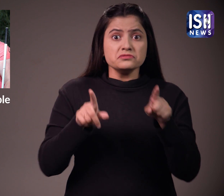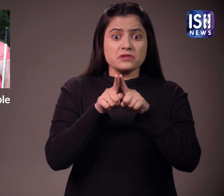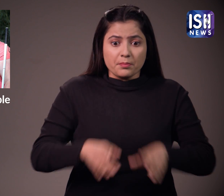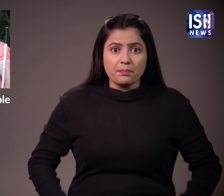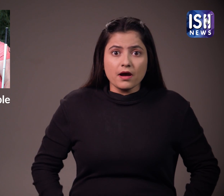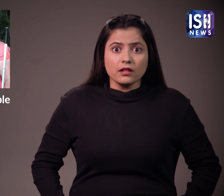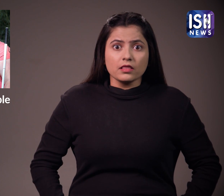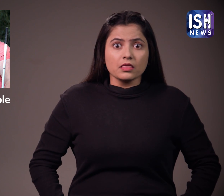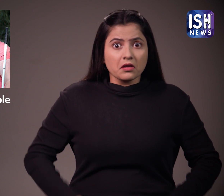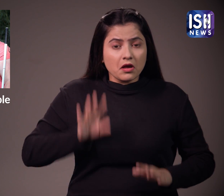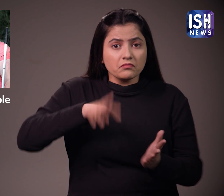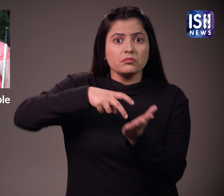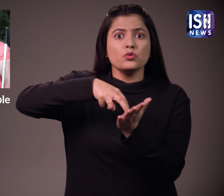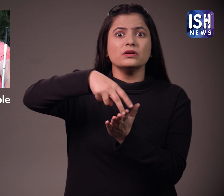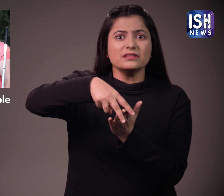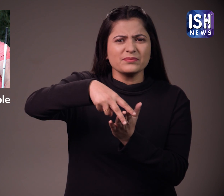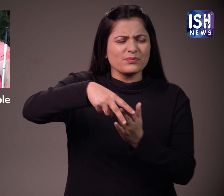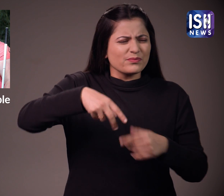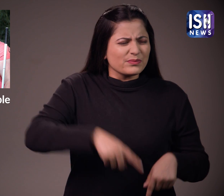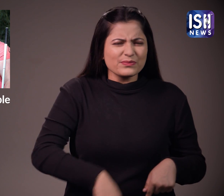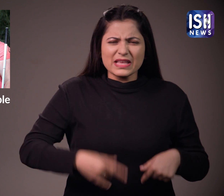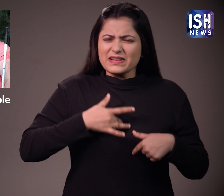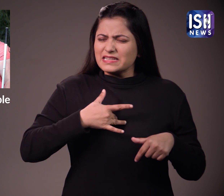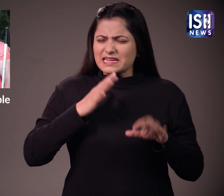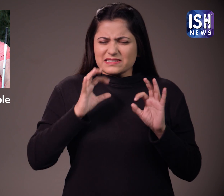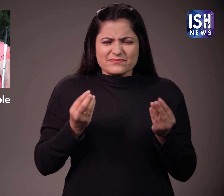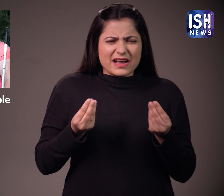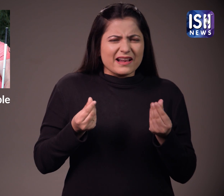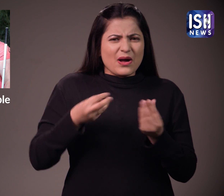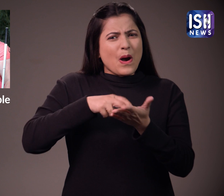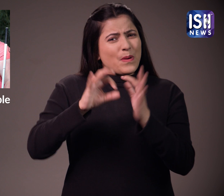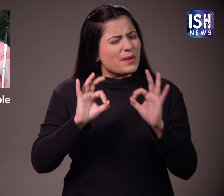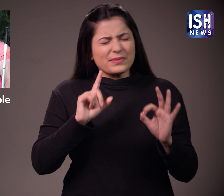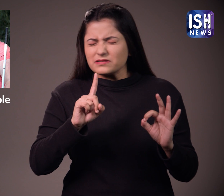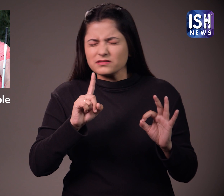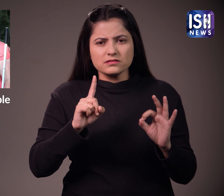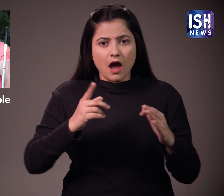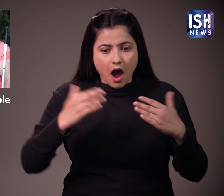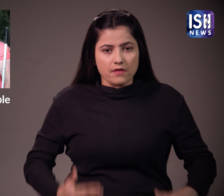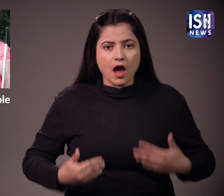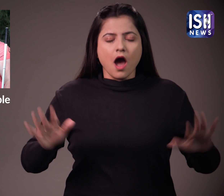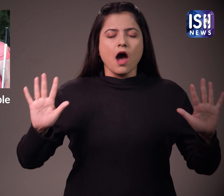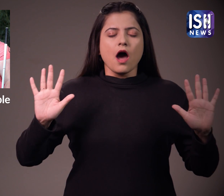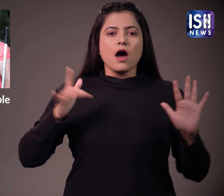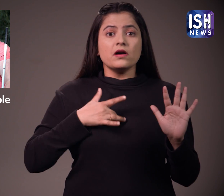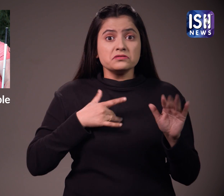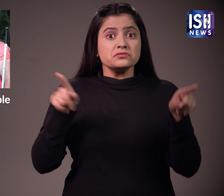Similarly there are many who can walk well but are not comfortable with their limbs. So to get relief they amputate their legs.